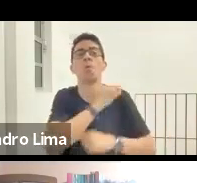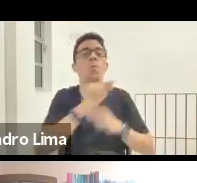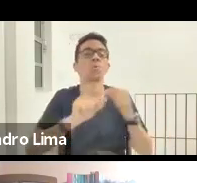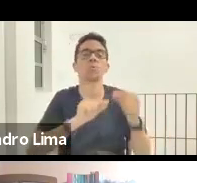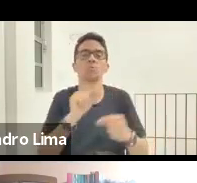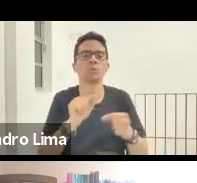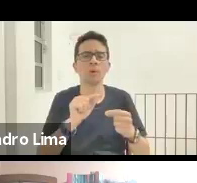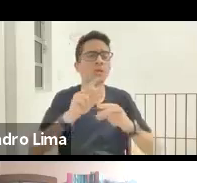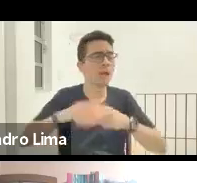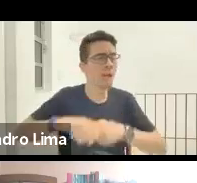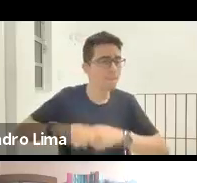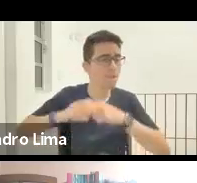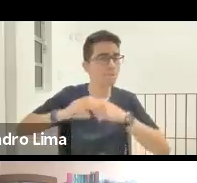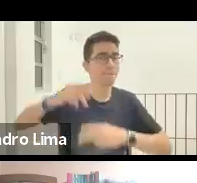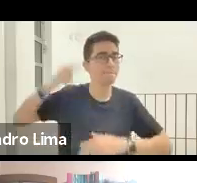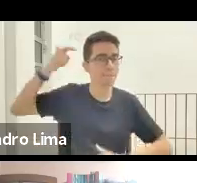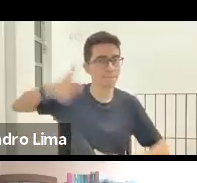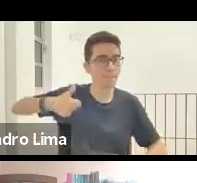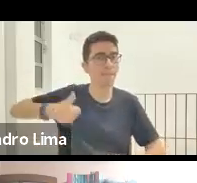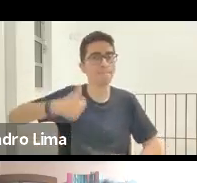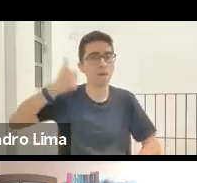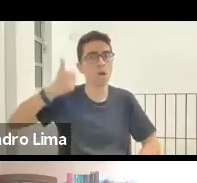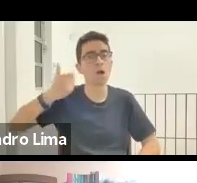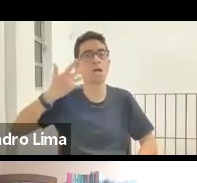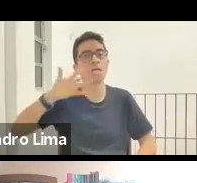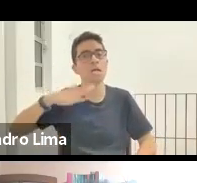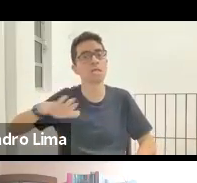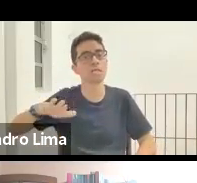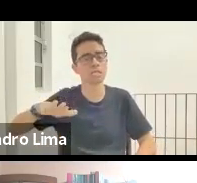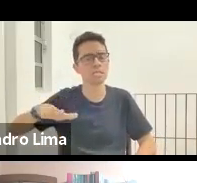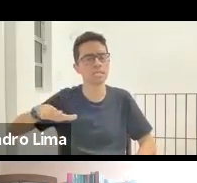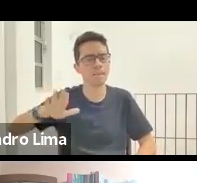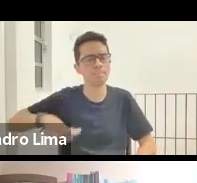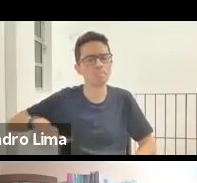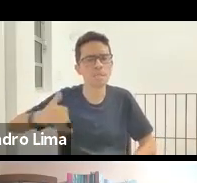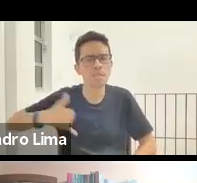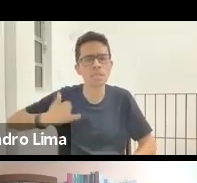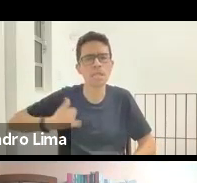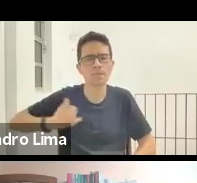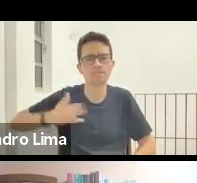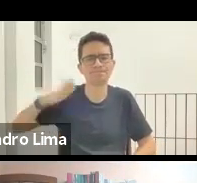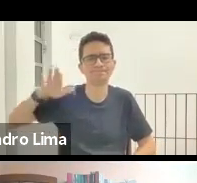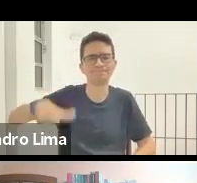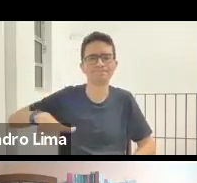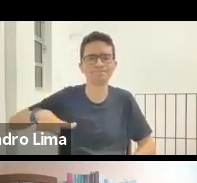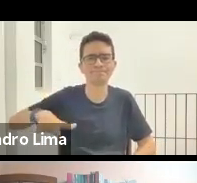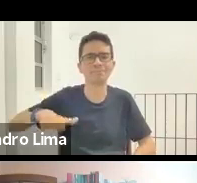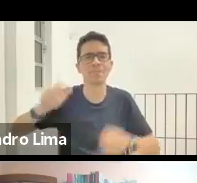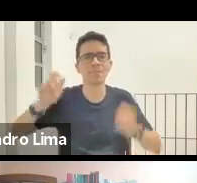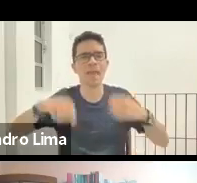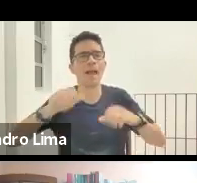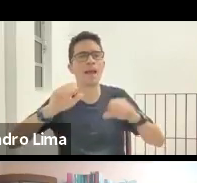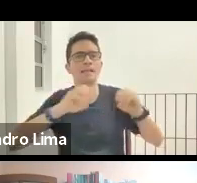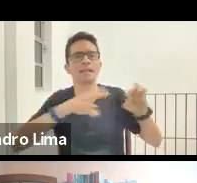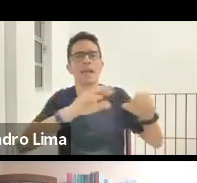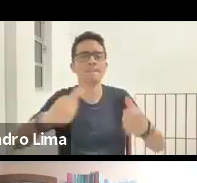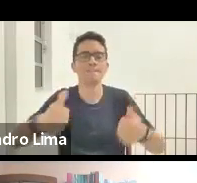wanted to. And there were many ways there were many ways my most satisfying. class classes, you know they sort of the higher up you get into the.